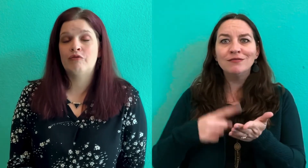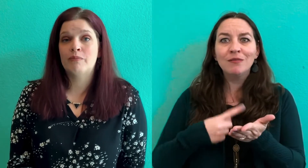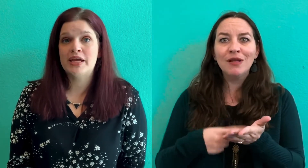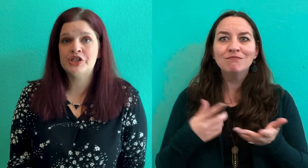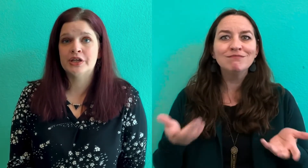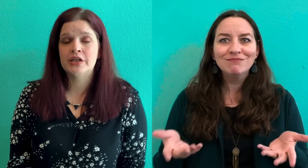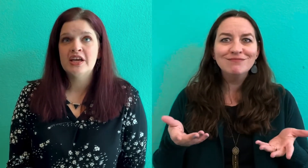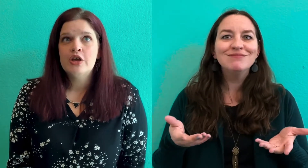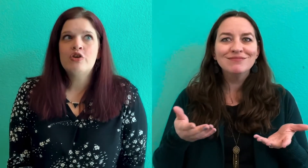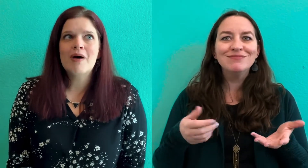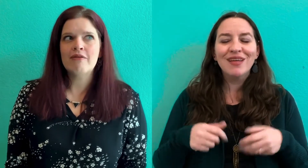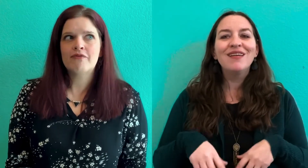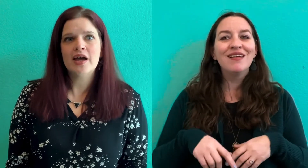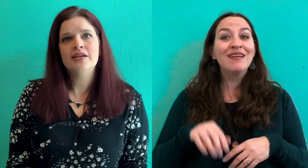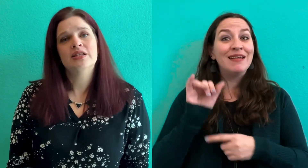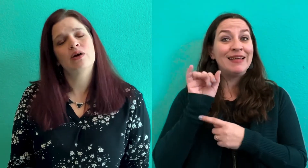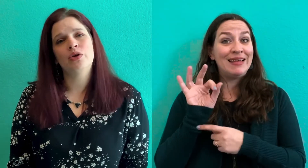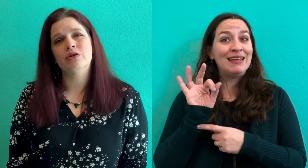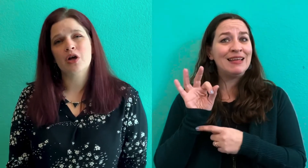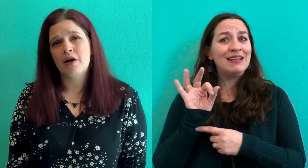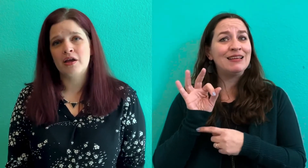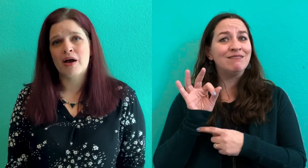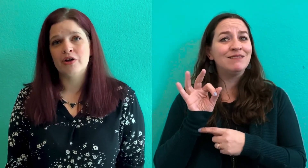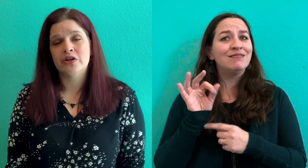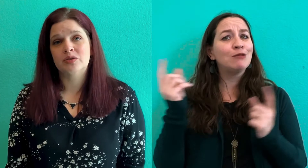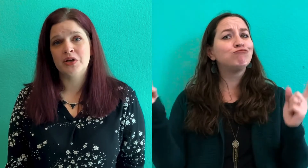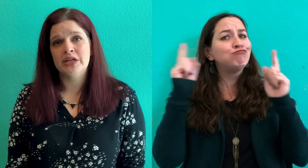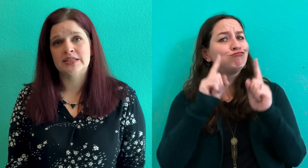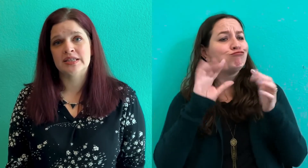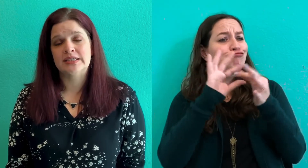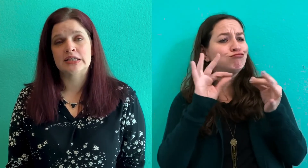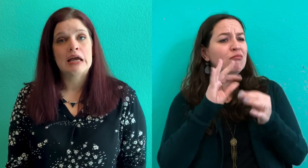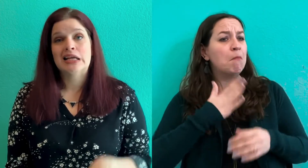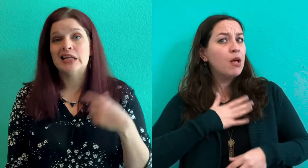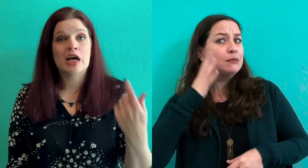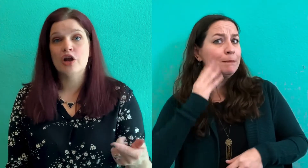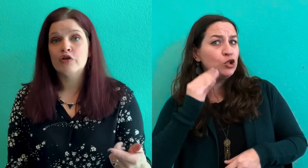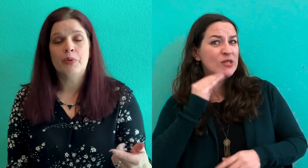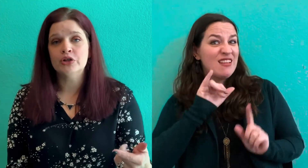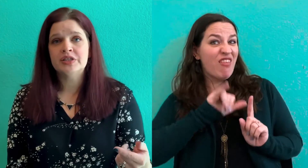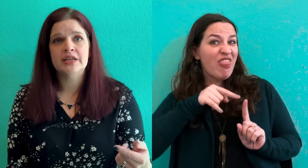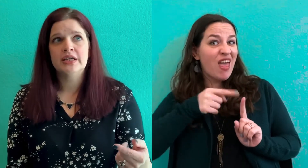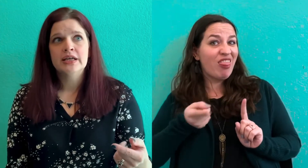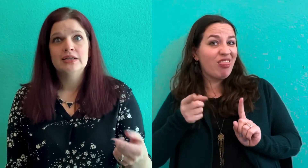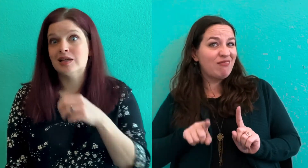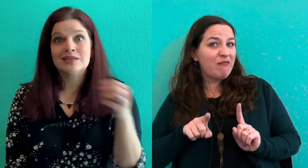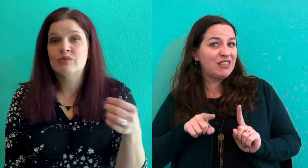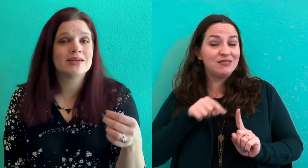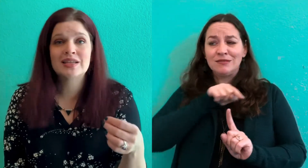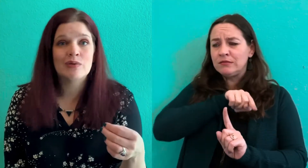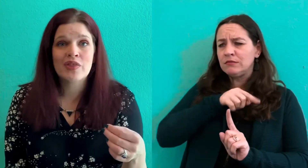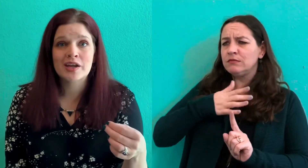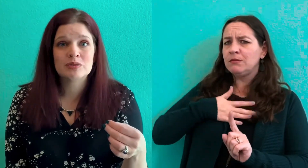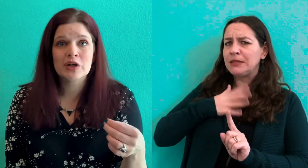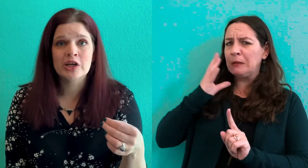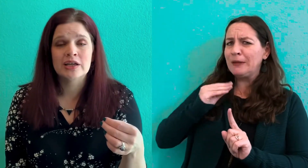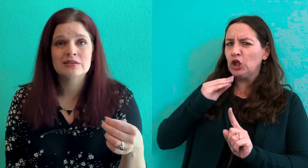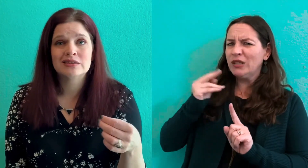information, you might find that when you're talking about your experiences that another person doesn't resonate with that experience.